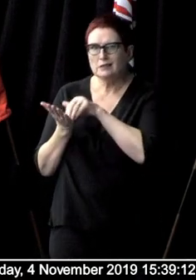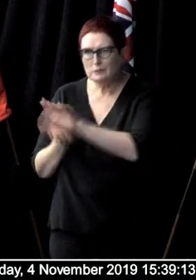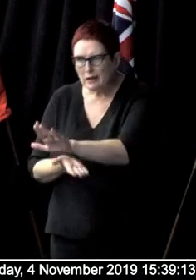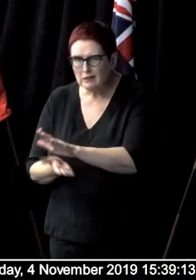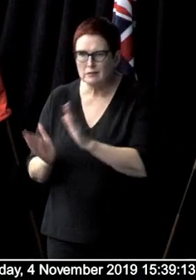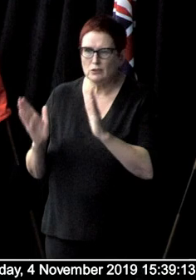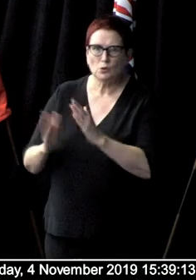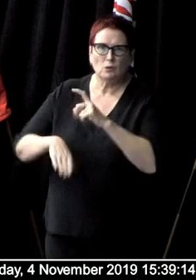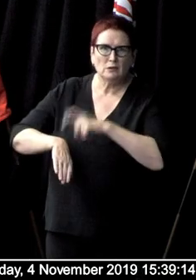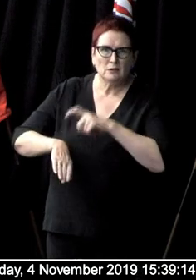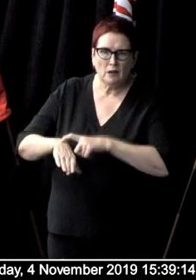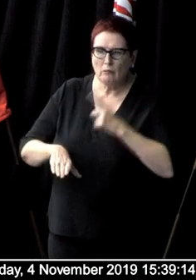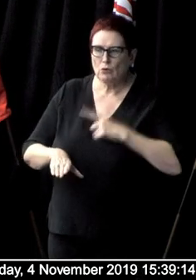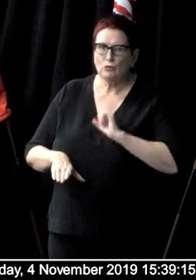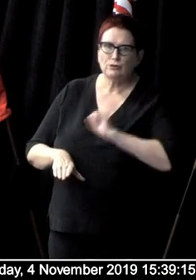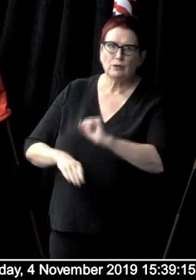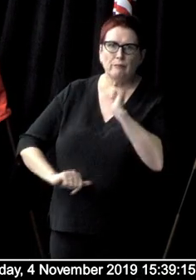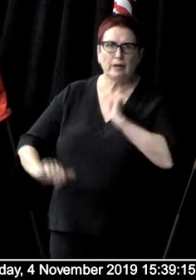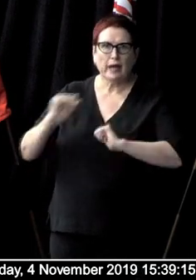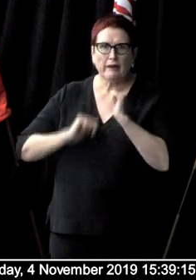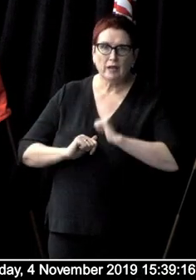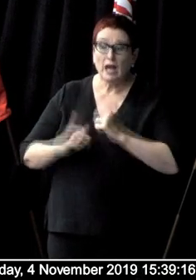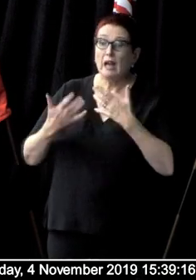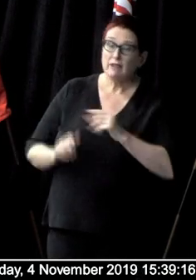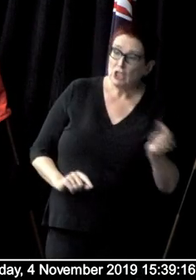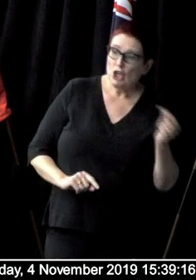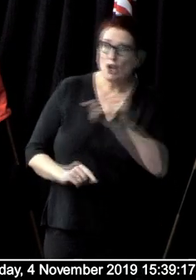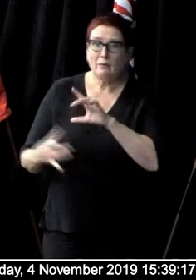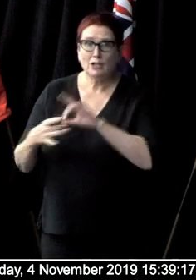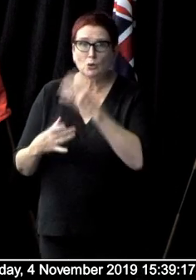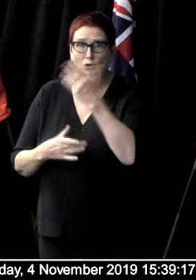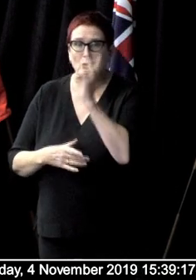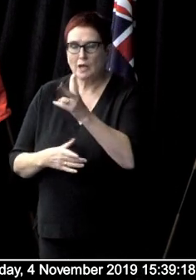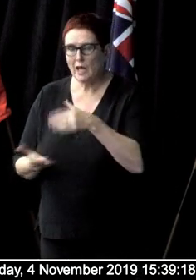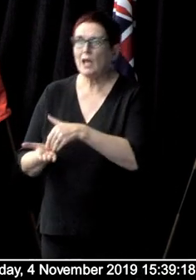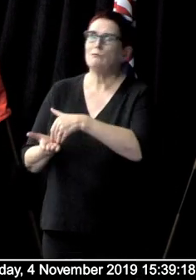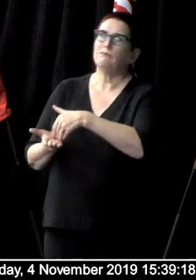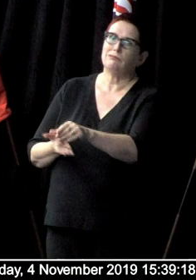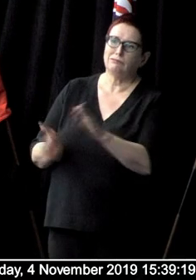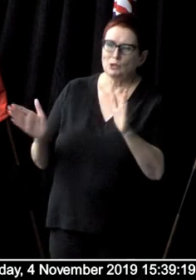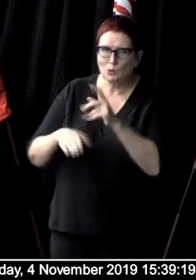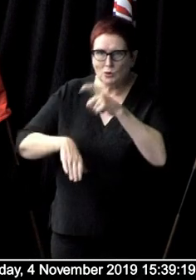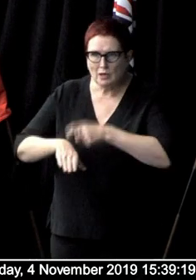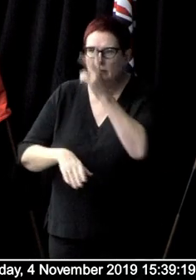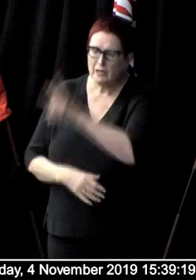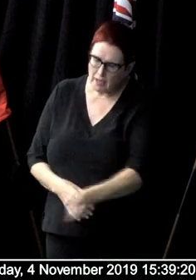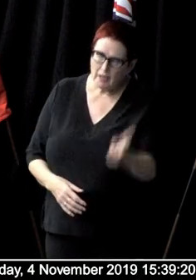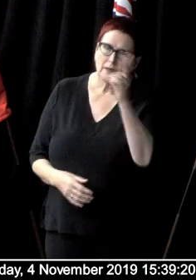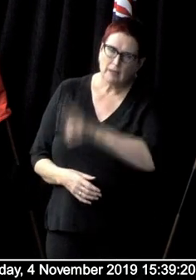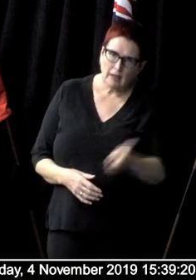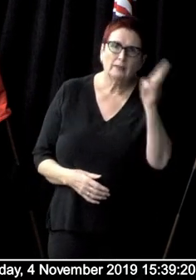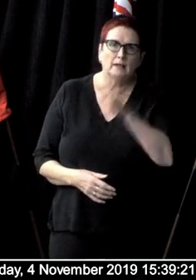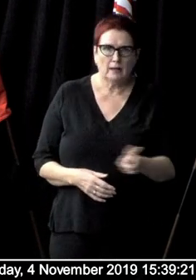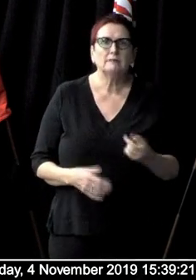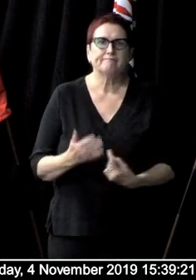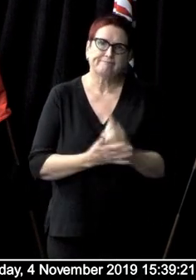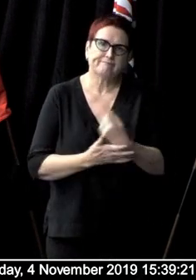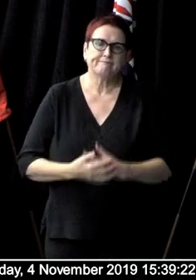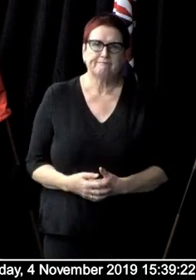issues, coming back to school, getting suspended again, and in many parents’